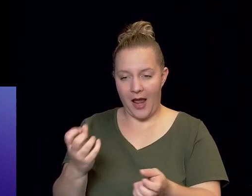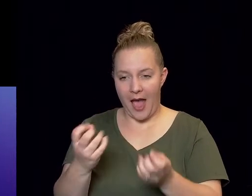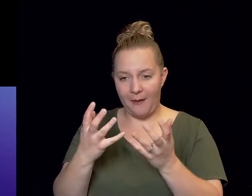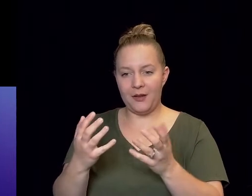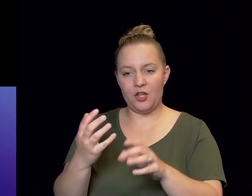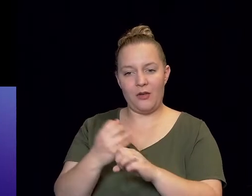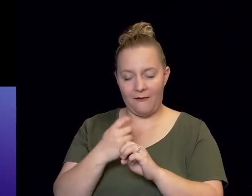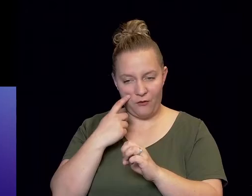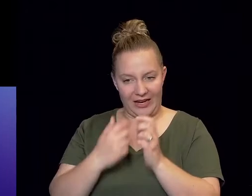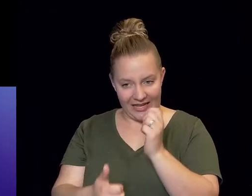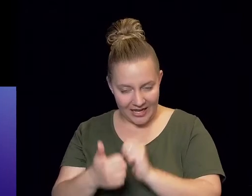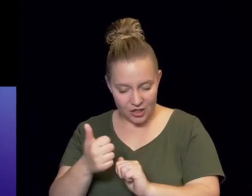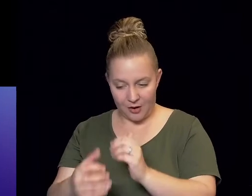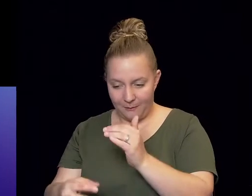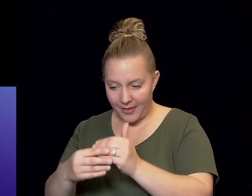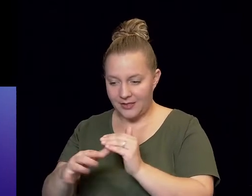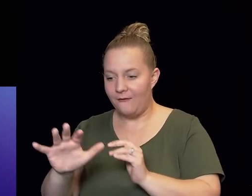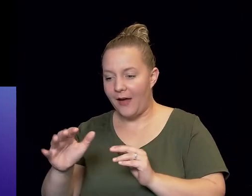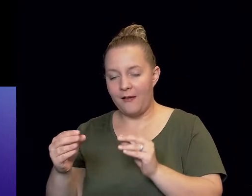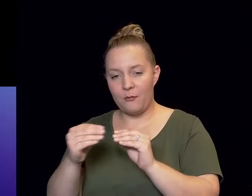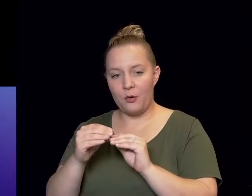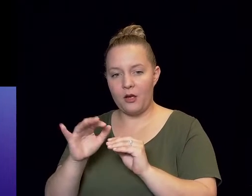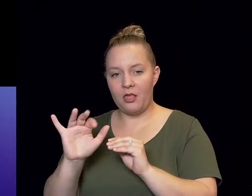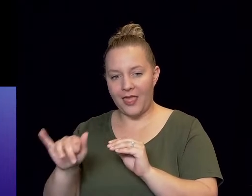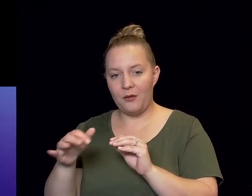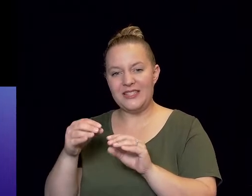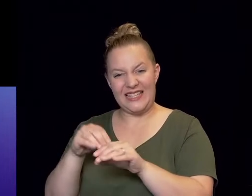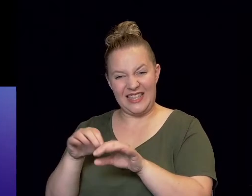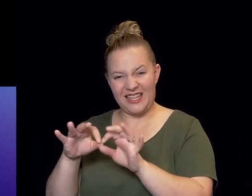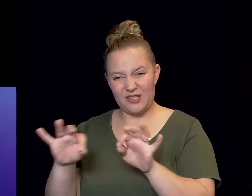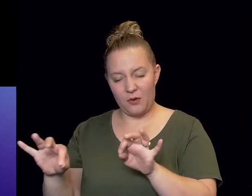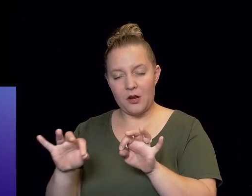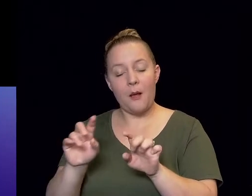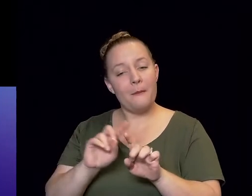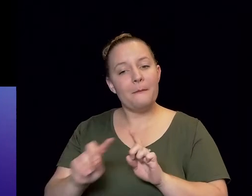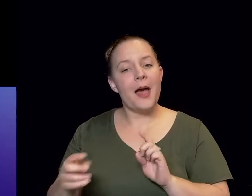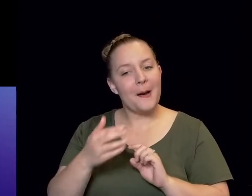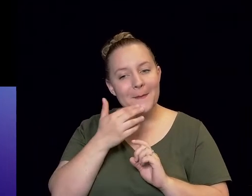and then plus 5 more because that was in that expression as well. But, an even better way to write